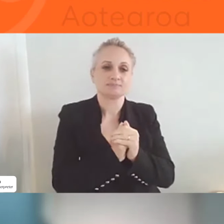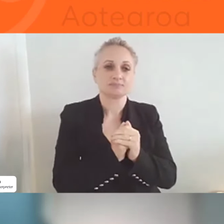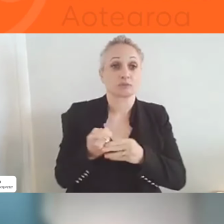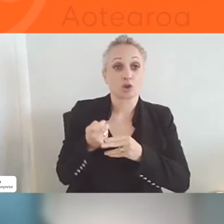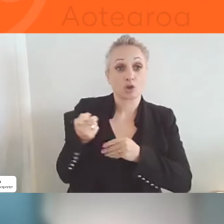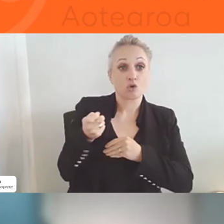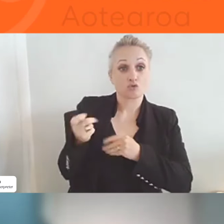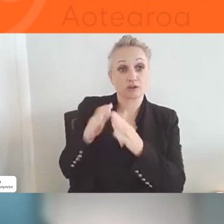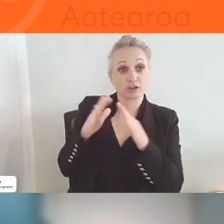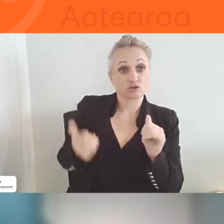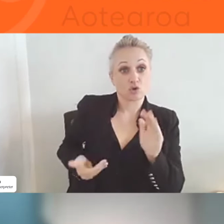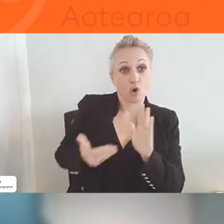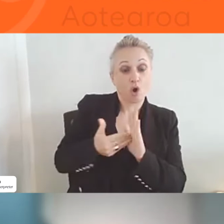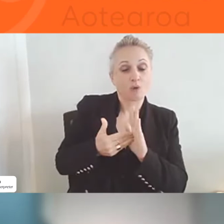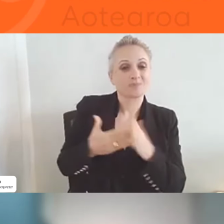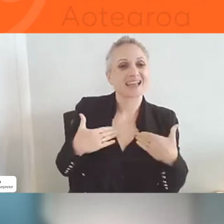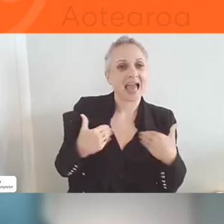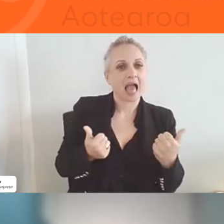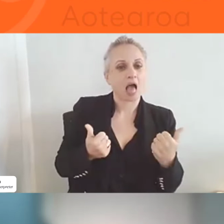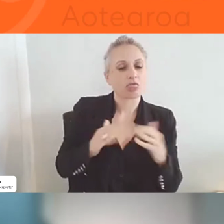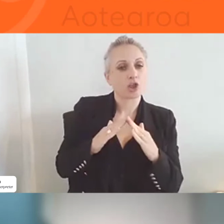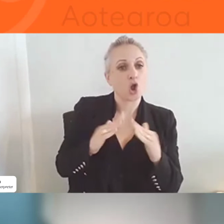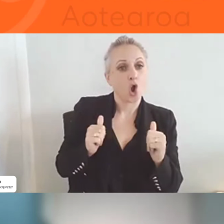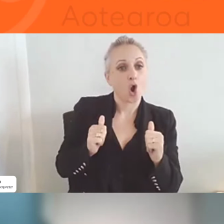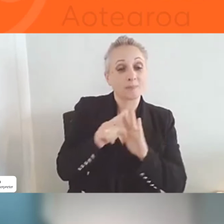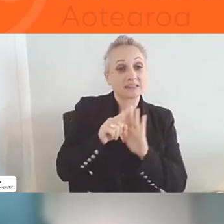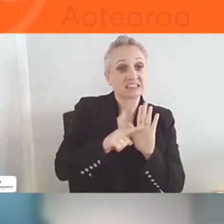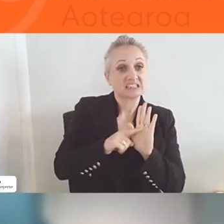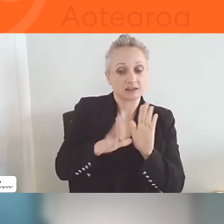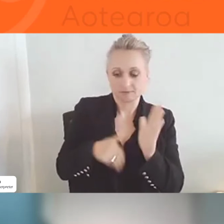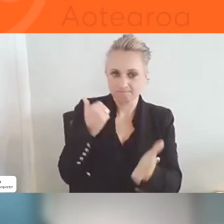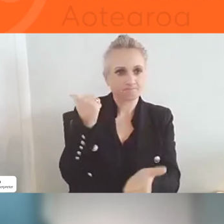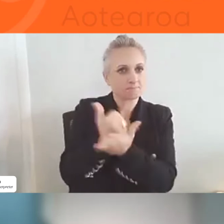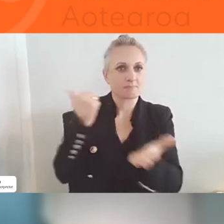to that, healthy home standards got put in. All homes have to be